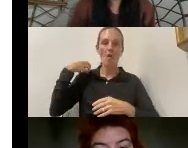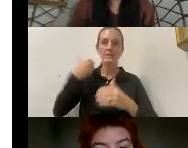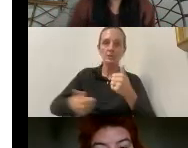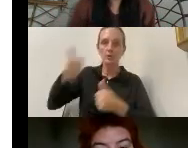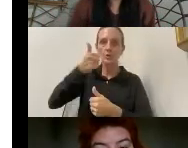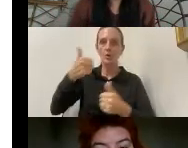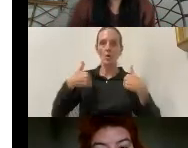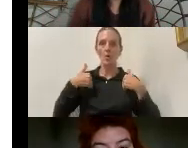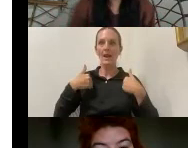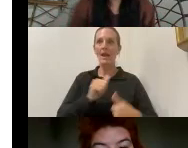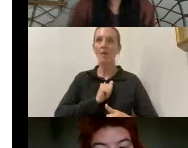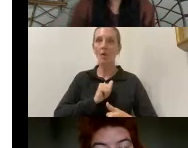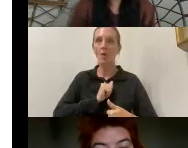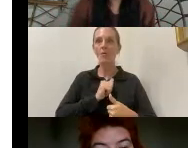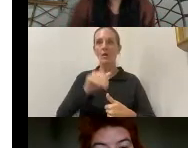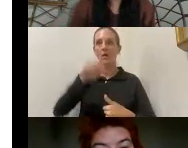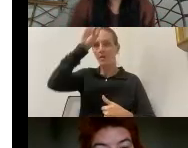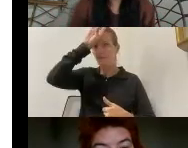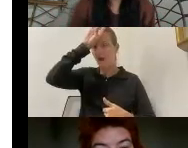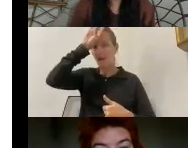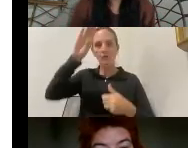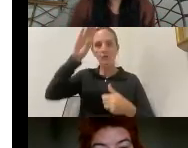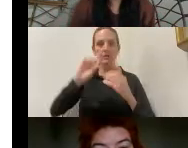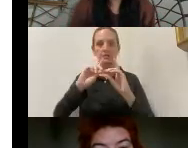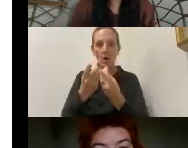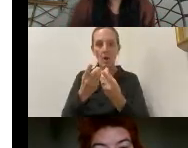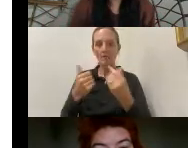team, also we have an Environmental Health Response Team.